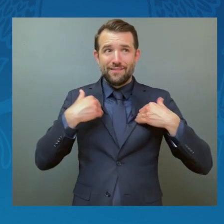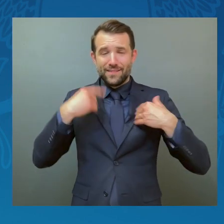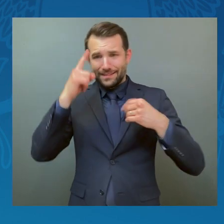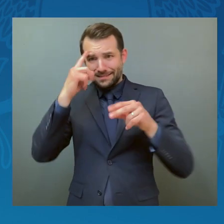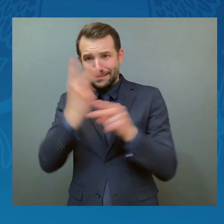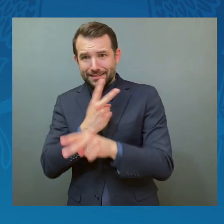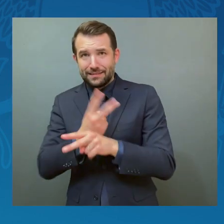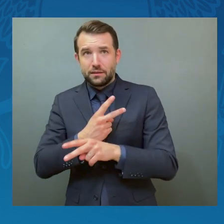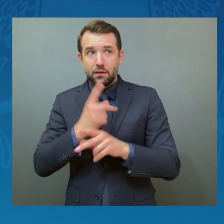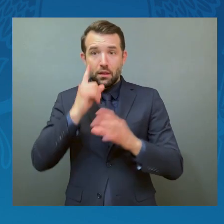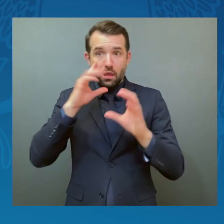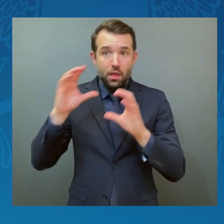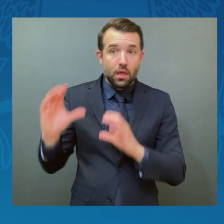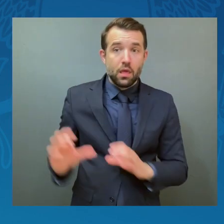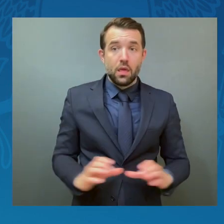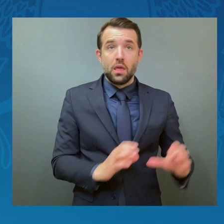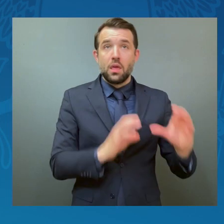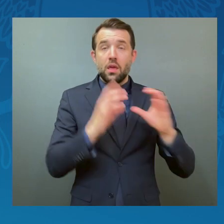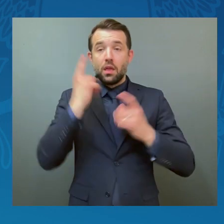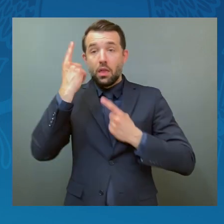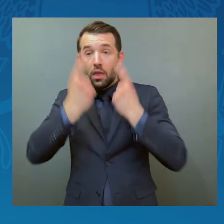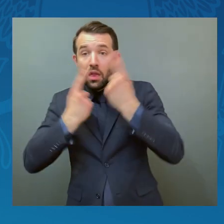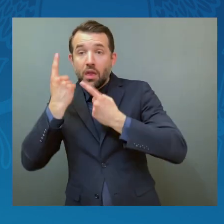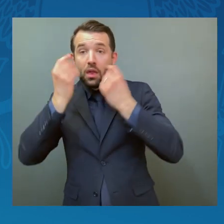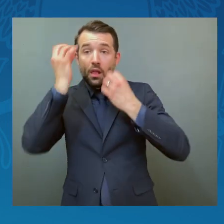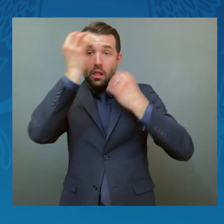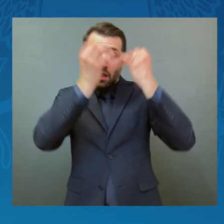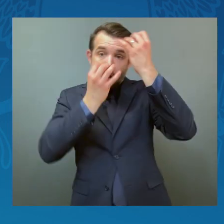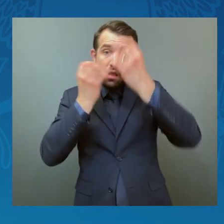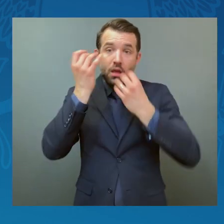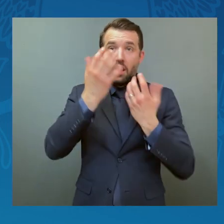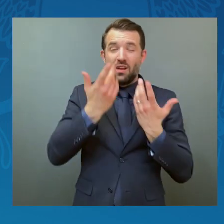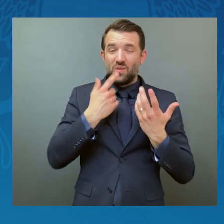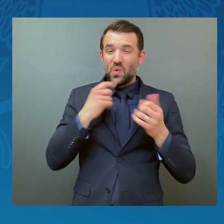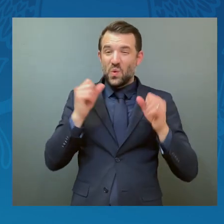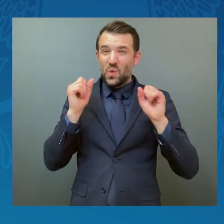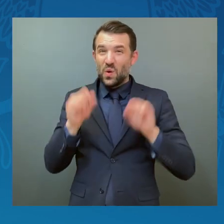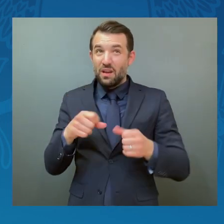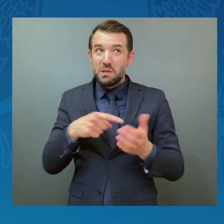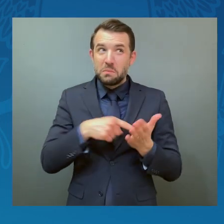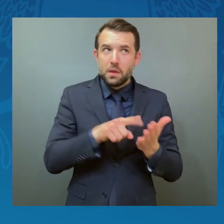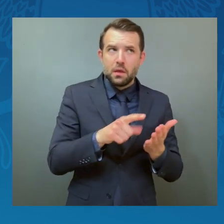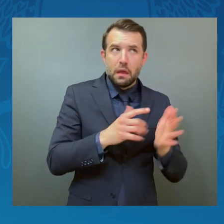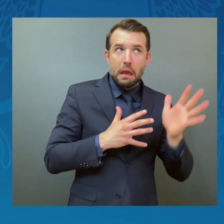Stay up at night, staring at the ceiling, wondering if they will ever be able to pay off their medical debt.